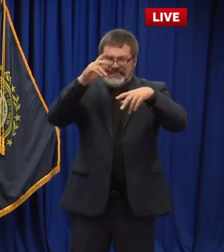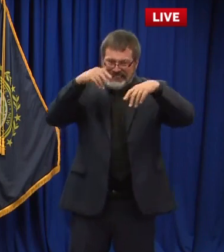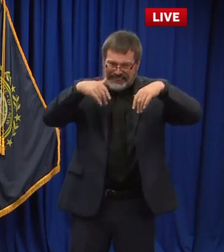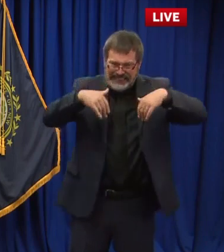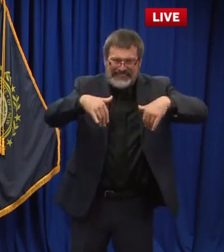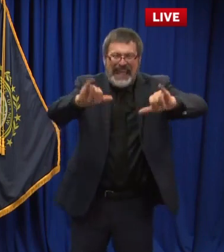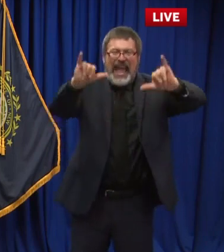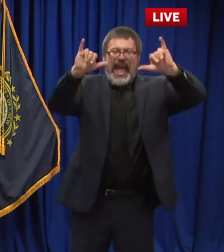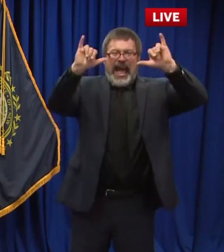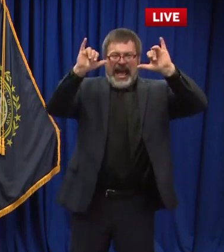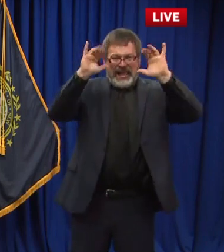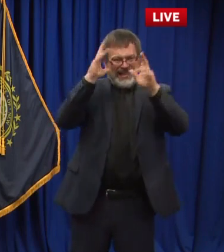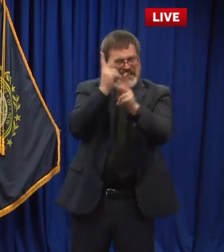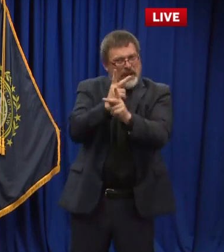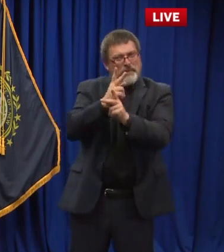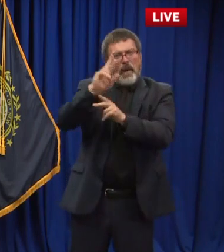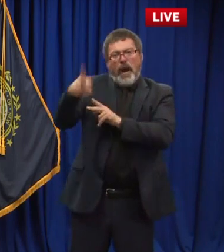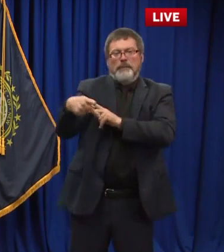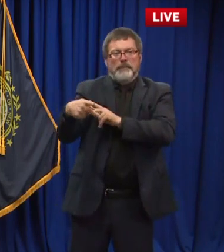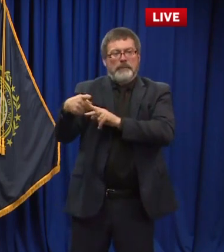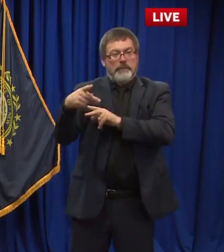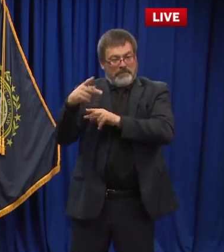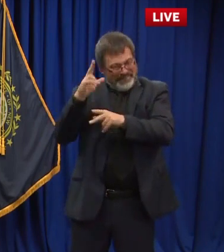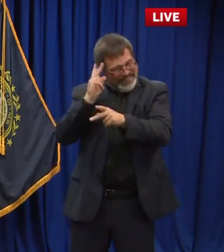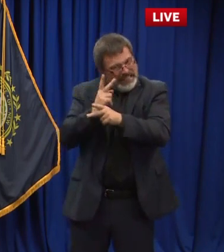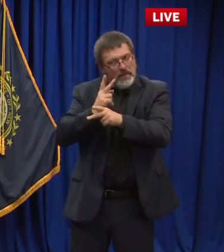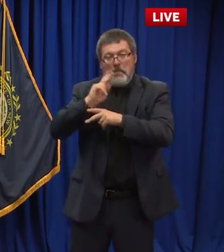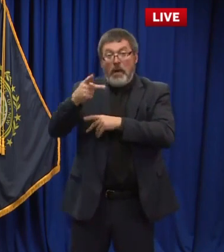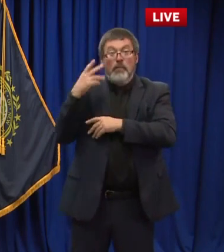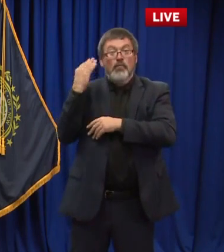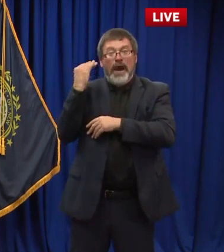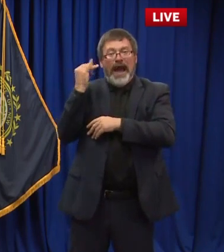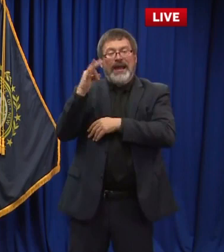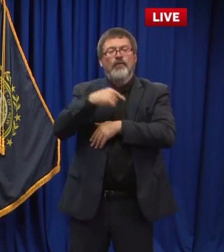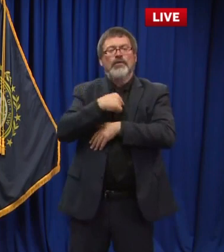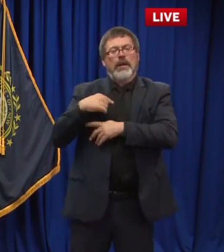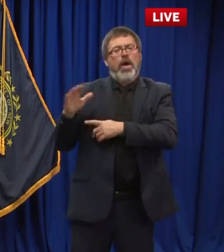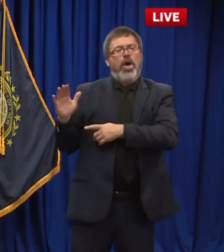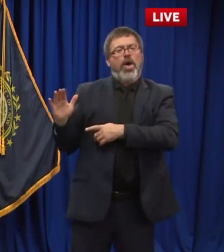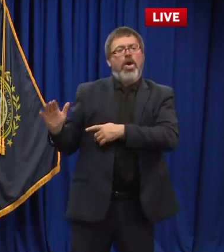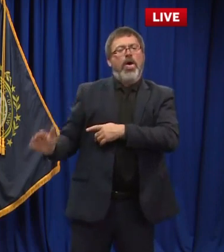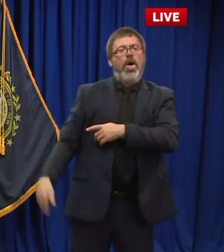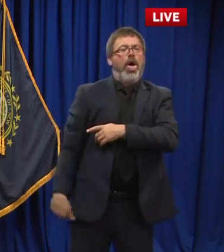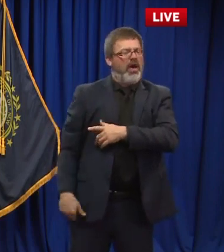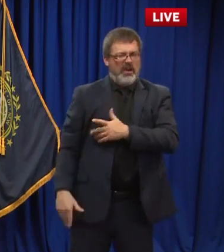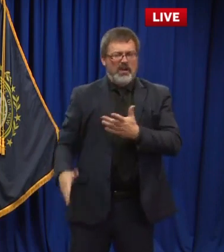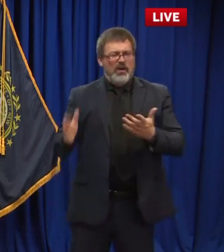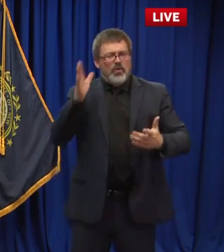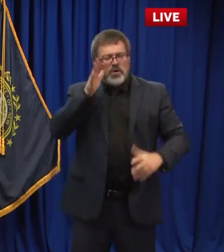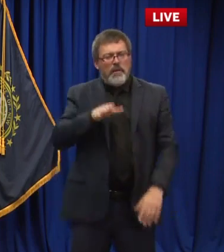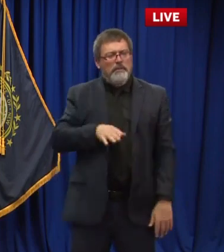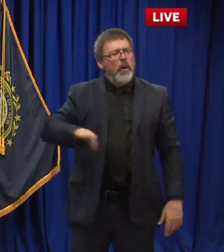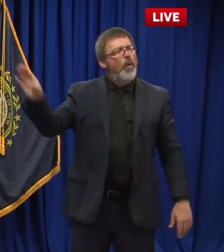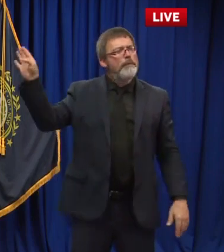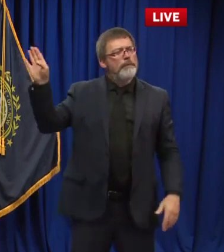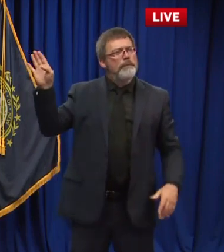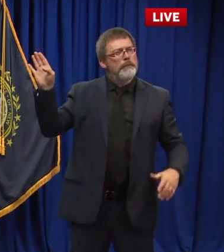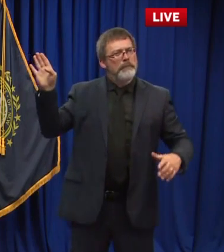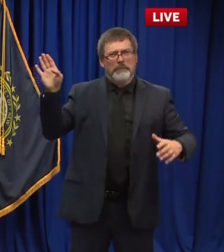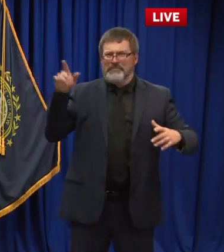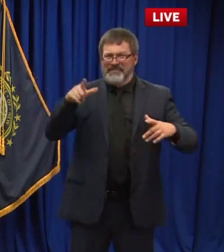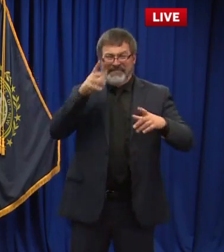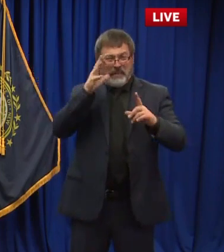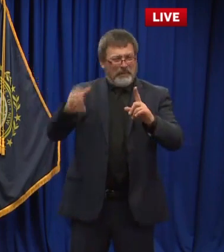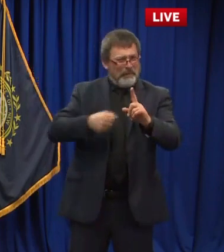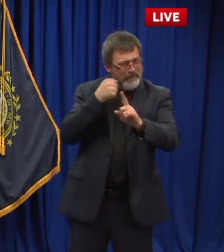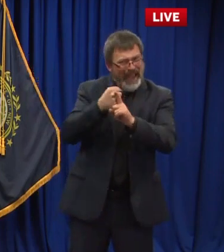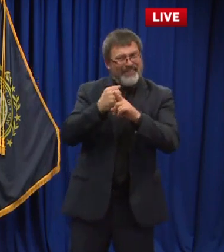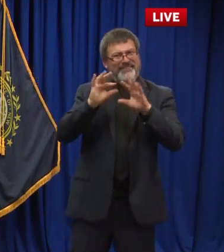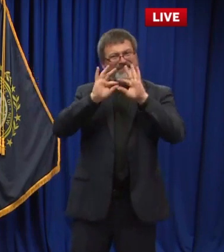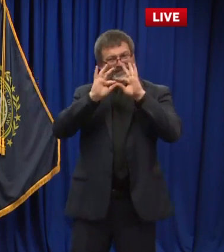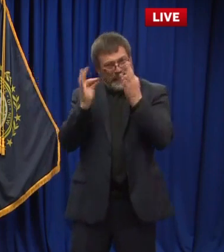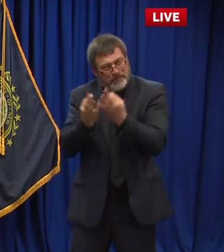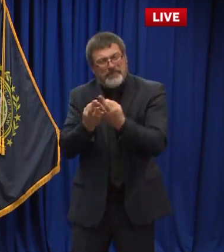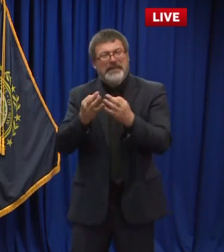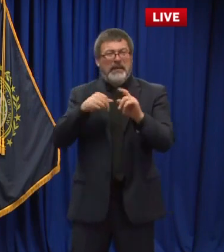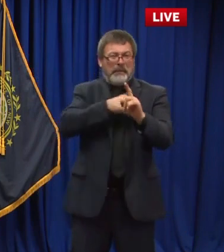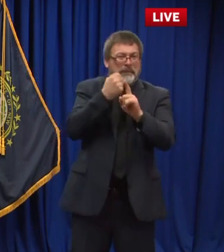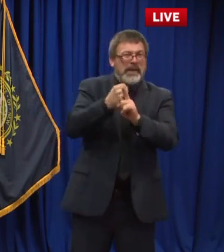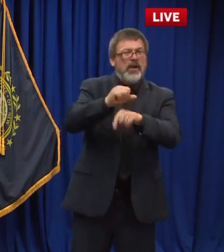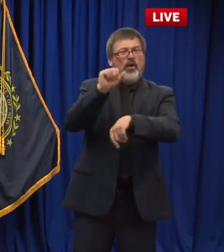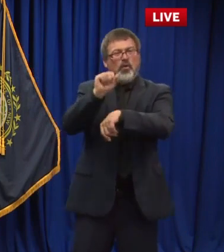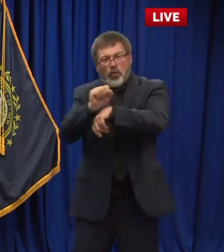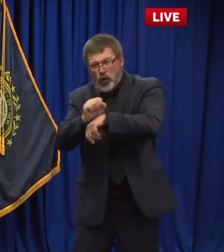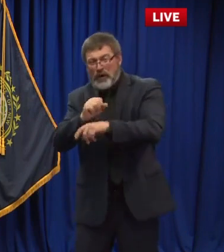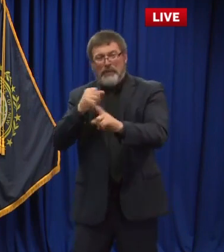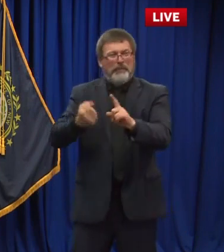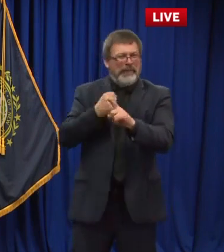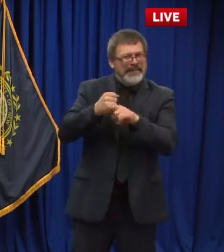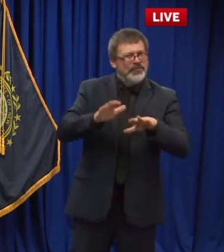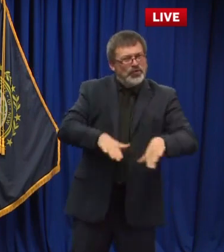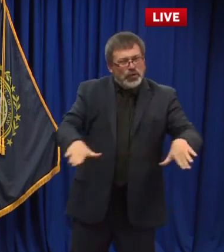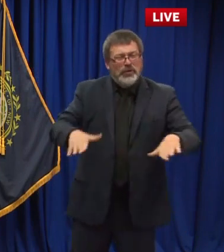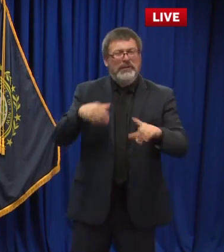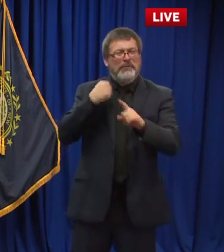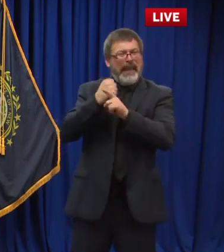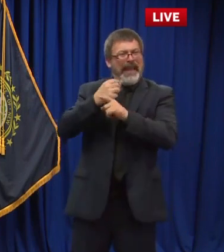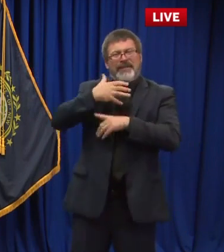IF WE ARE NOT VIGILANT AND DILIGENT WITH OUR PERSONAL RESPONSIBILITY OF MAINTAINING SOCIAL DISTANCING MANAGING THIS CRISIS FOR FAMILIES AND OUR WORKFORCE, WE COULD VERY WELL BE